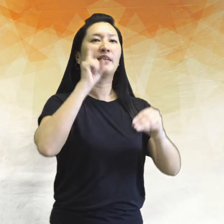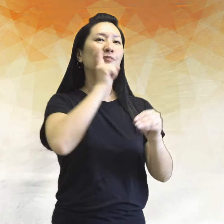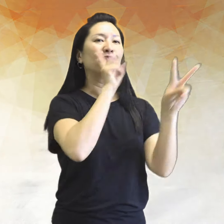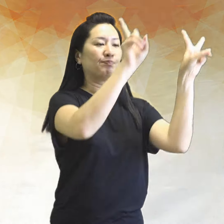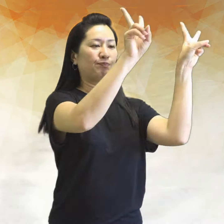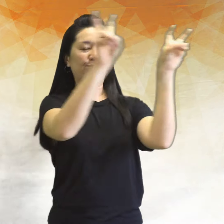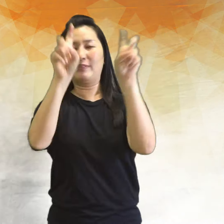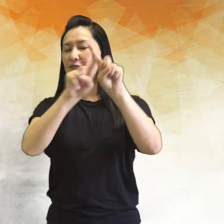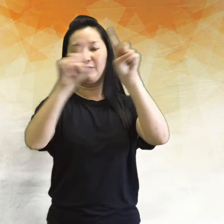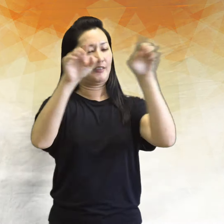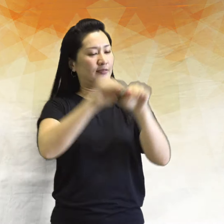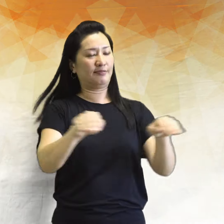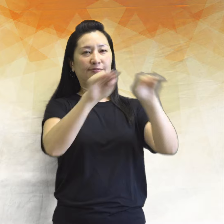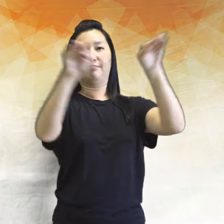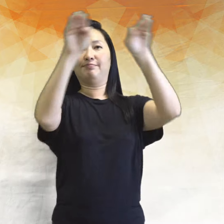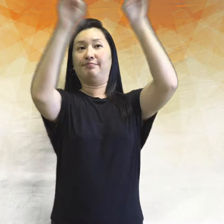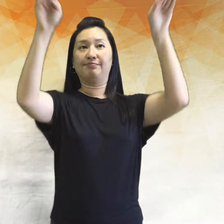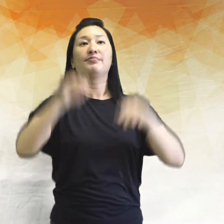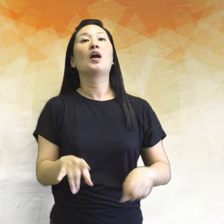Deaf community on different levels.